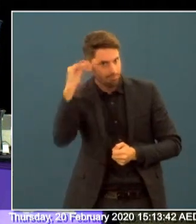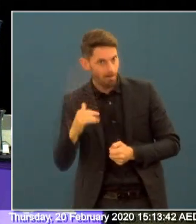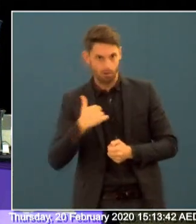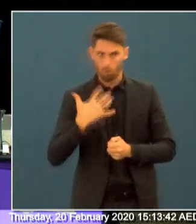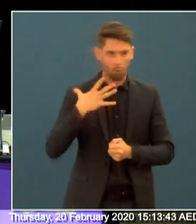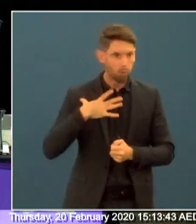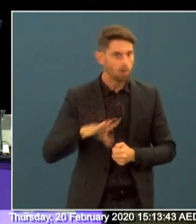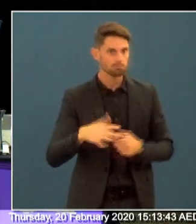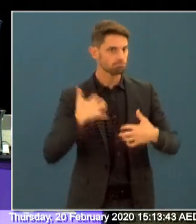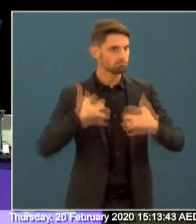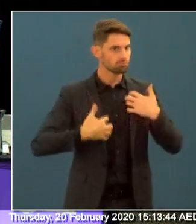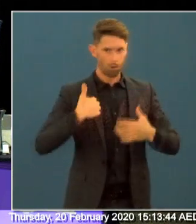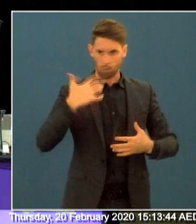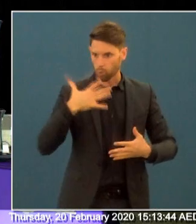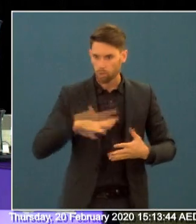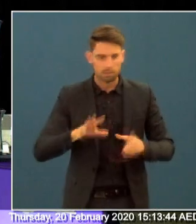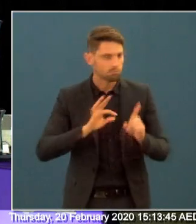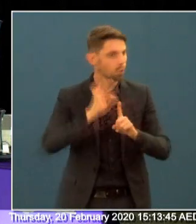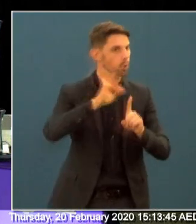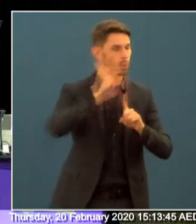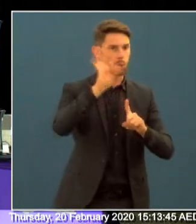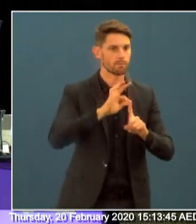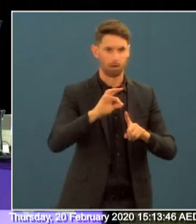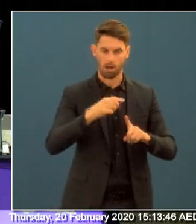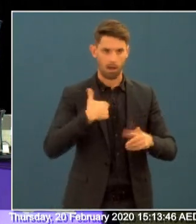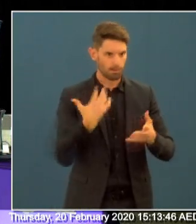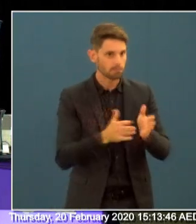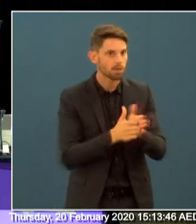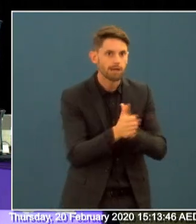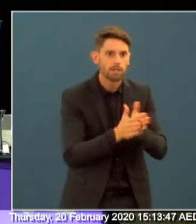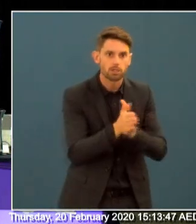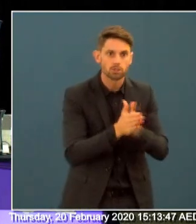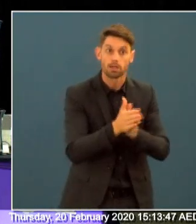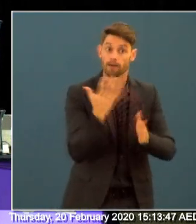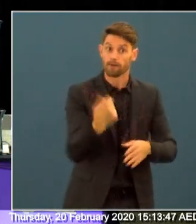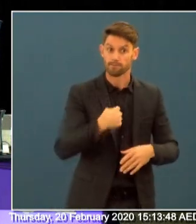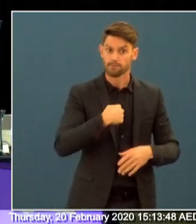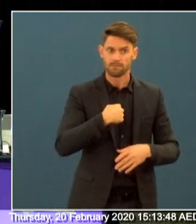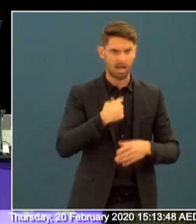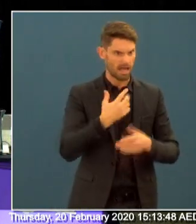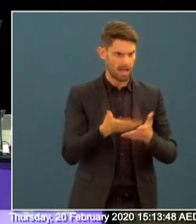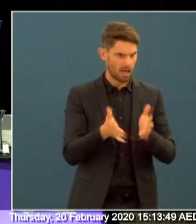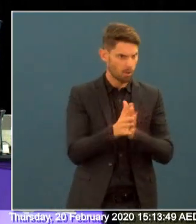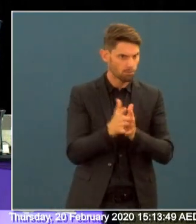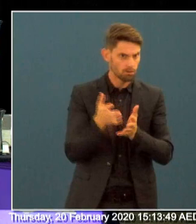that you're trying to do with your group, can I get special training for that?